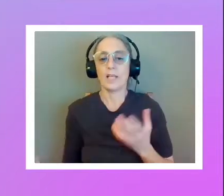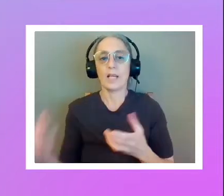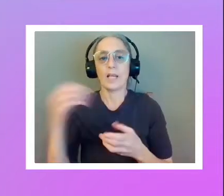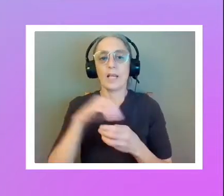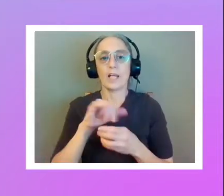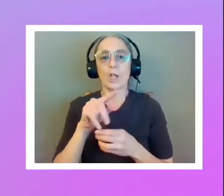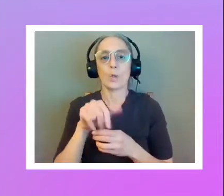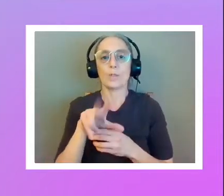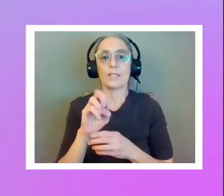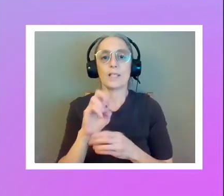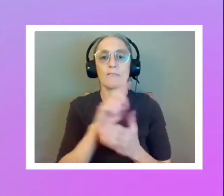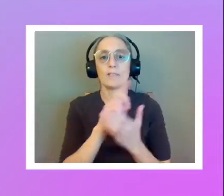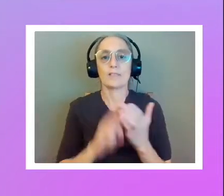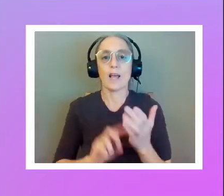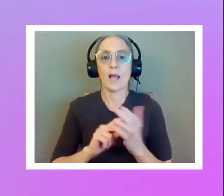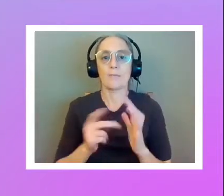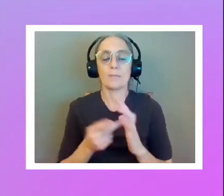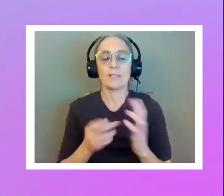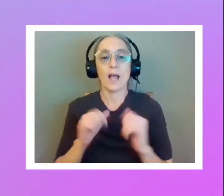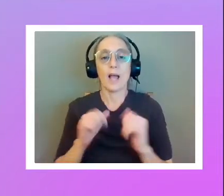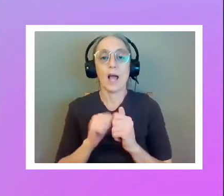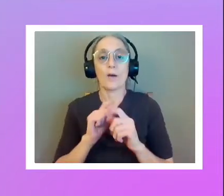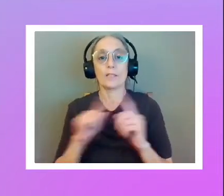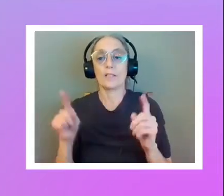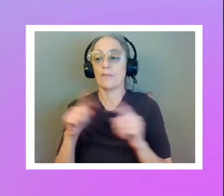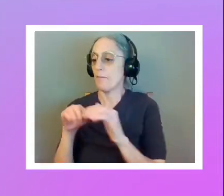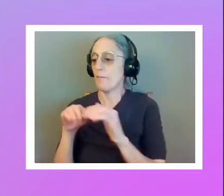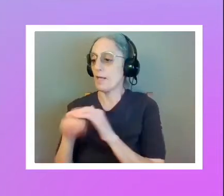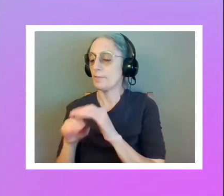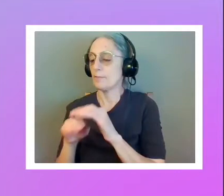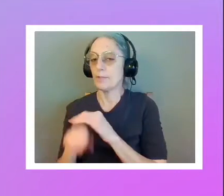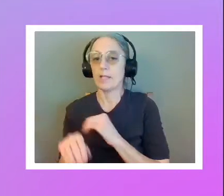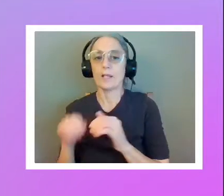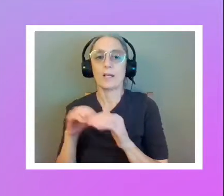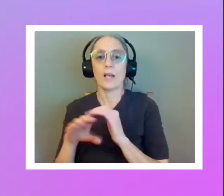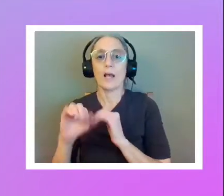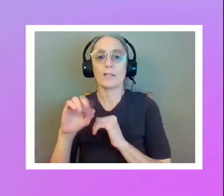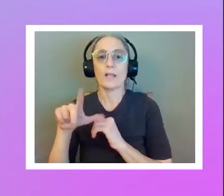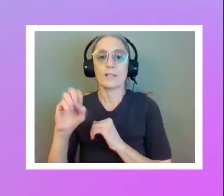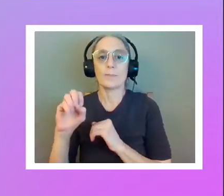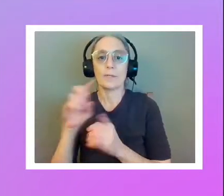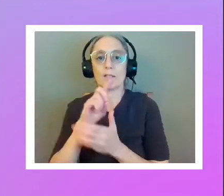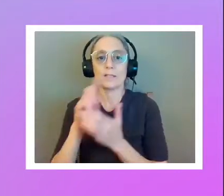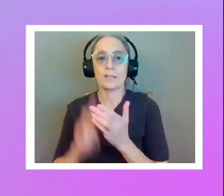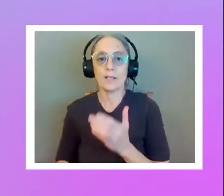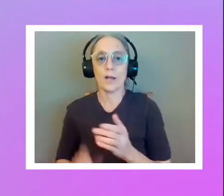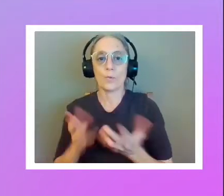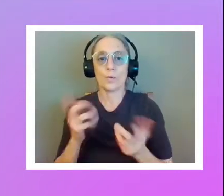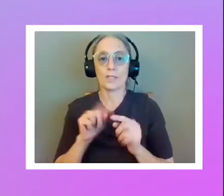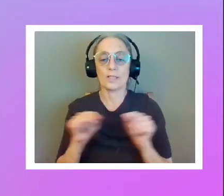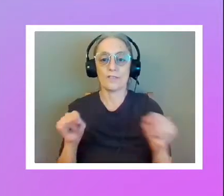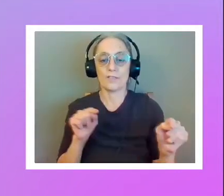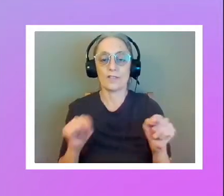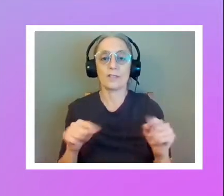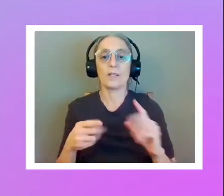how it differs from accessibility and accessible design. We'll go over some guiding principles and then